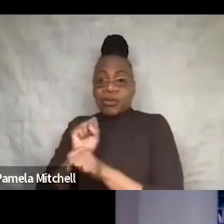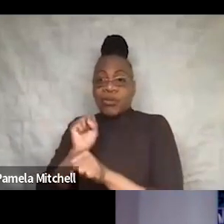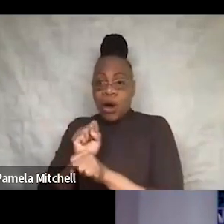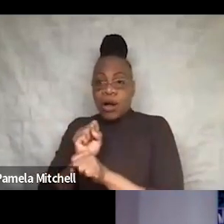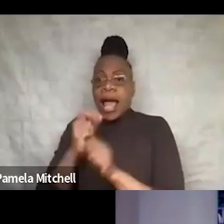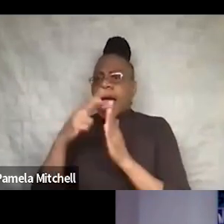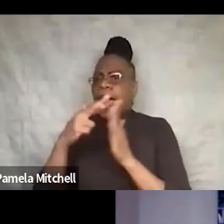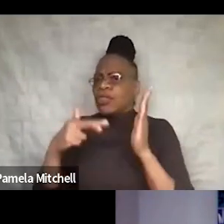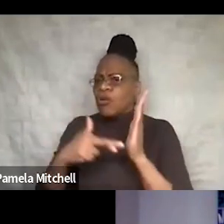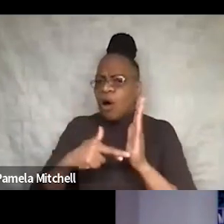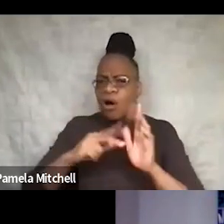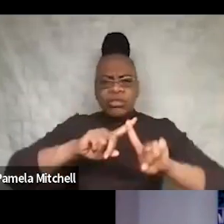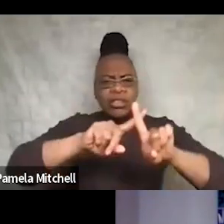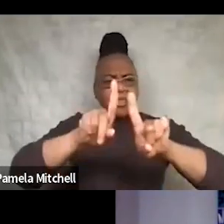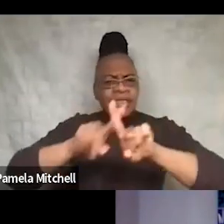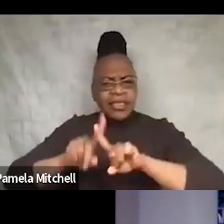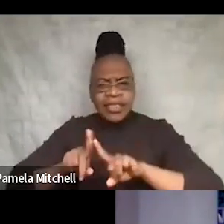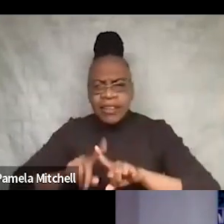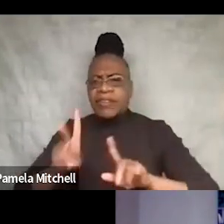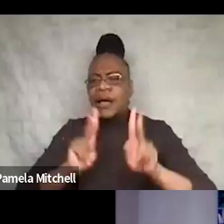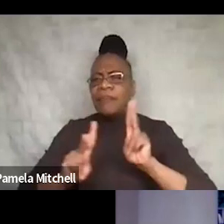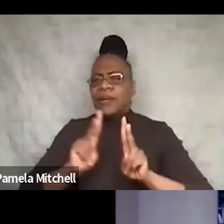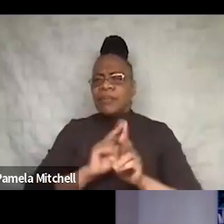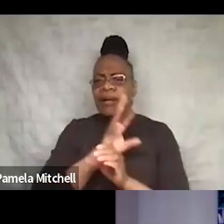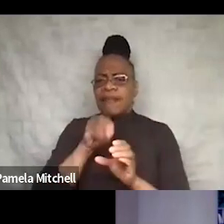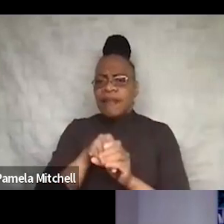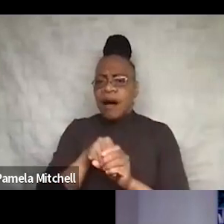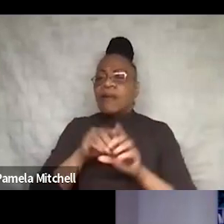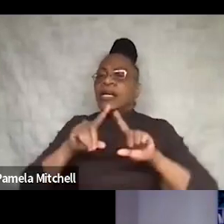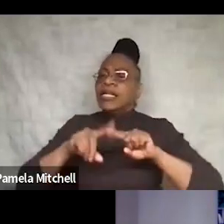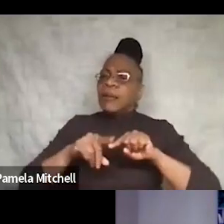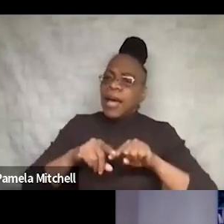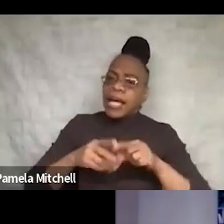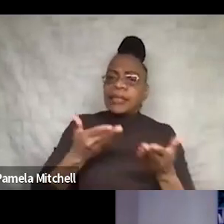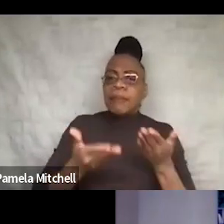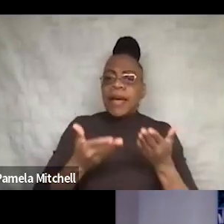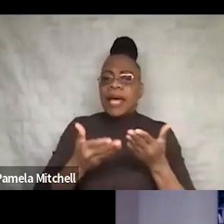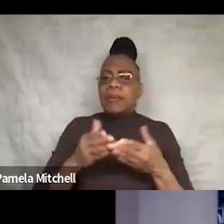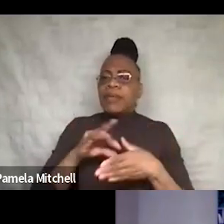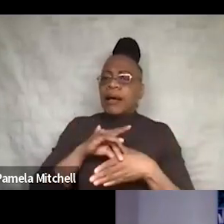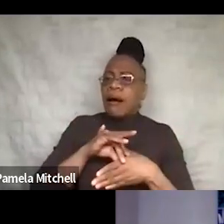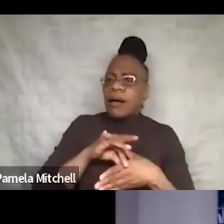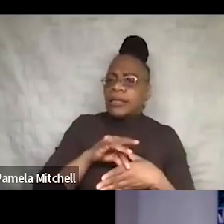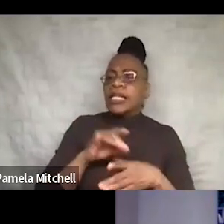folks can play as well, depending on, you know, maybe their context or situation in life.